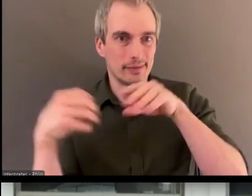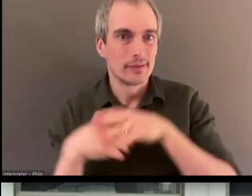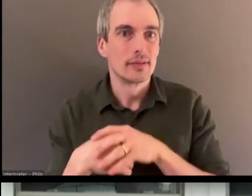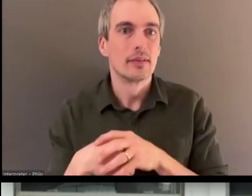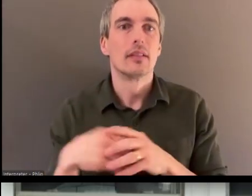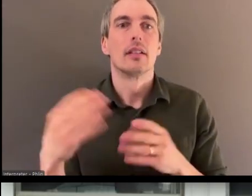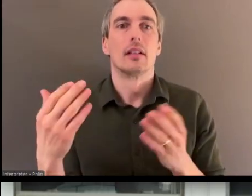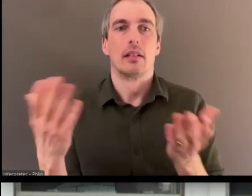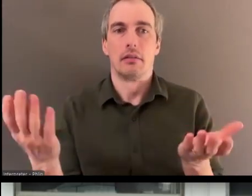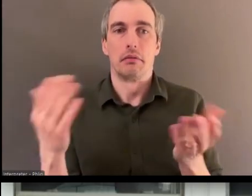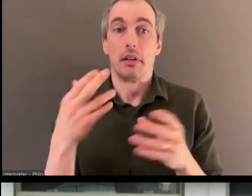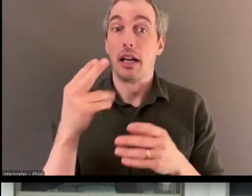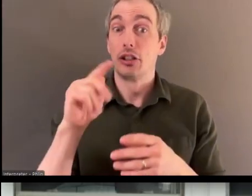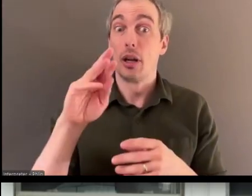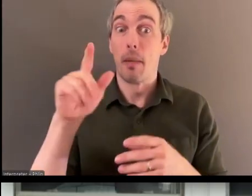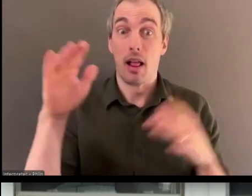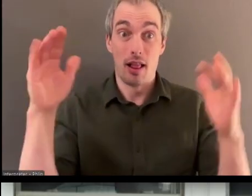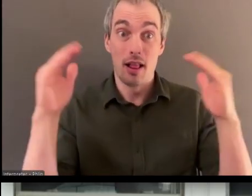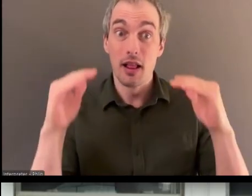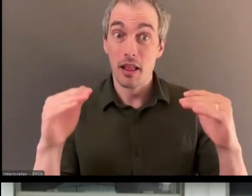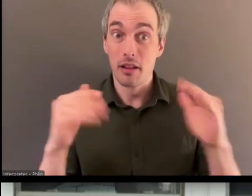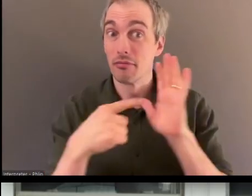Visit my website. Link. Caption?